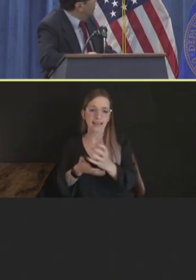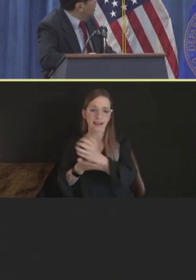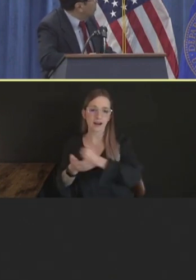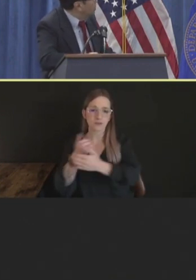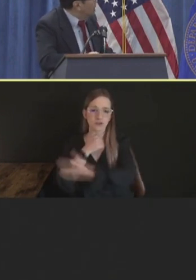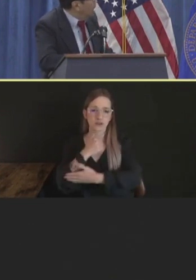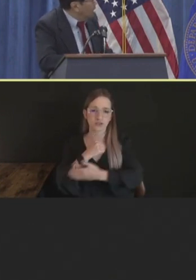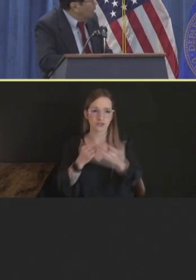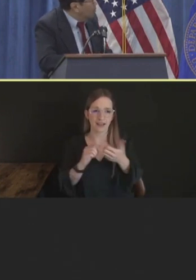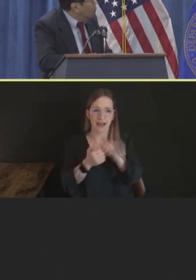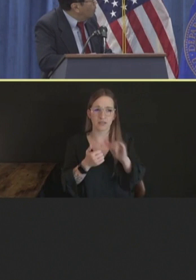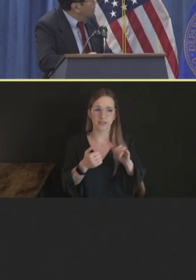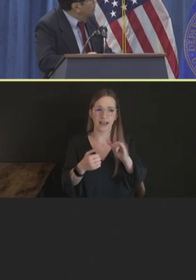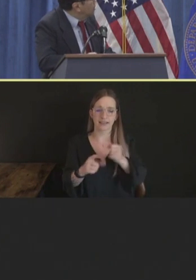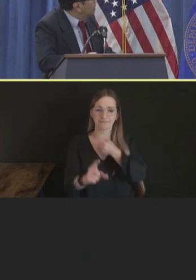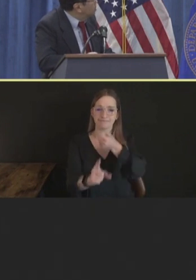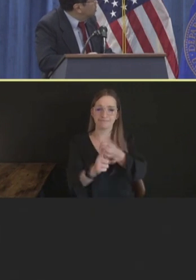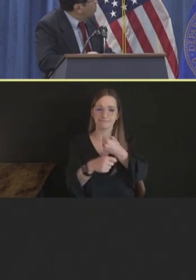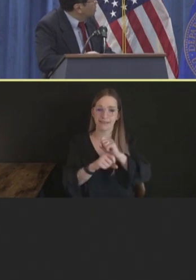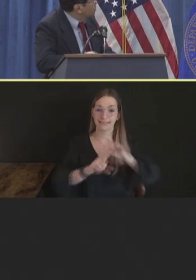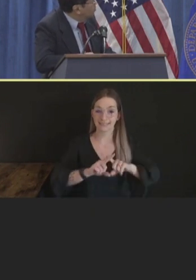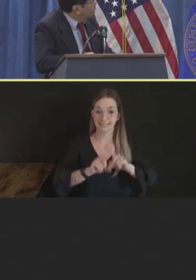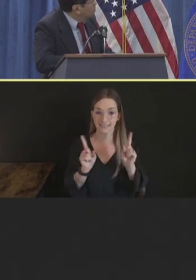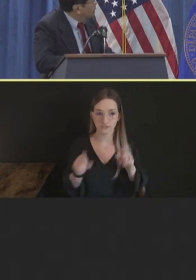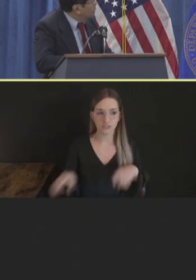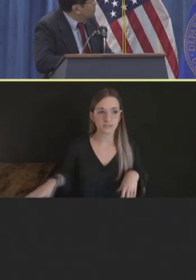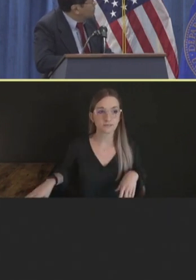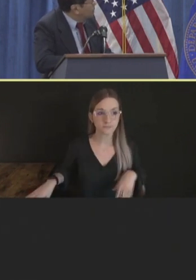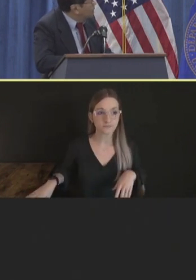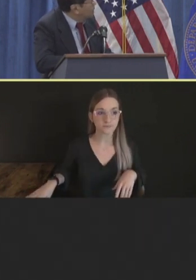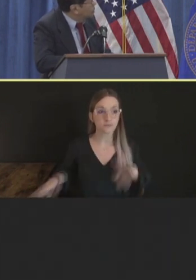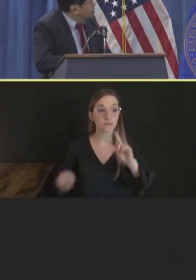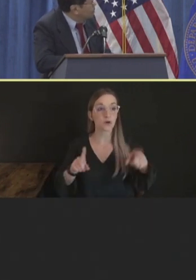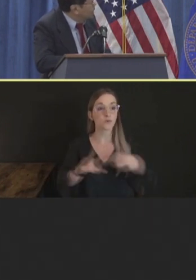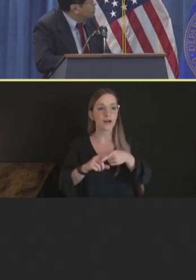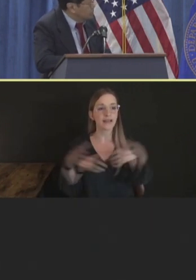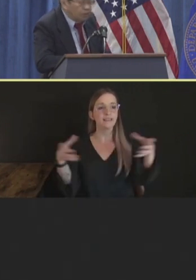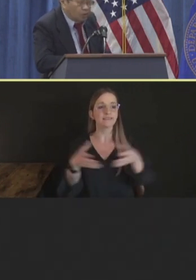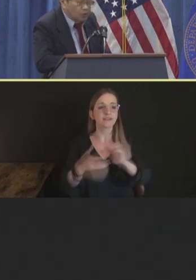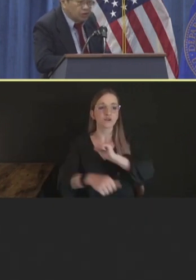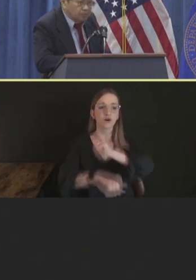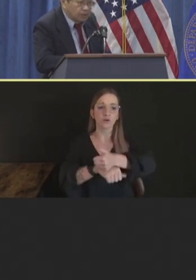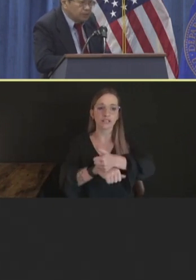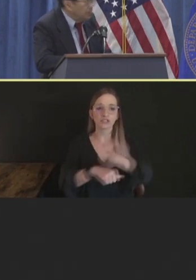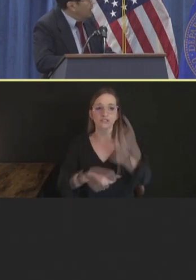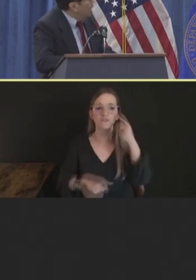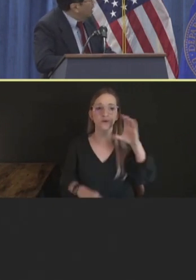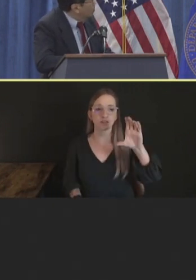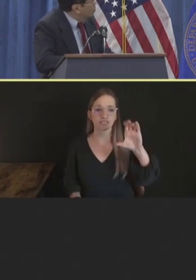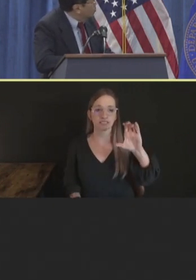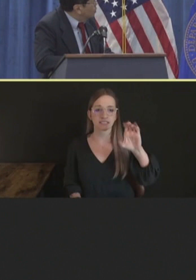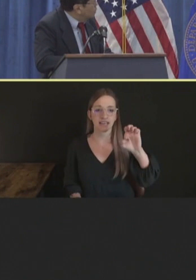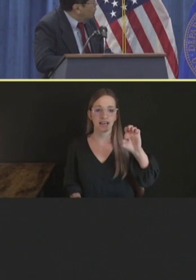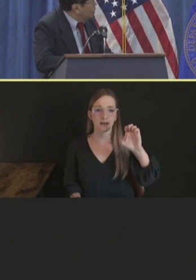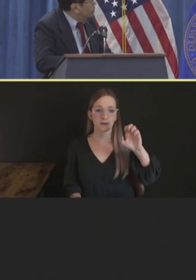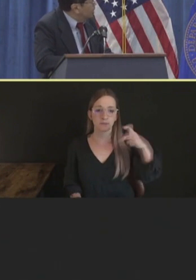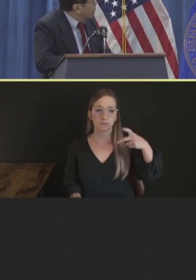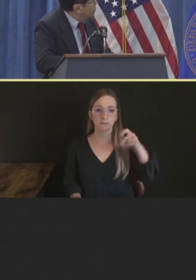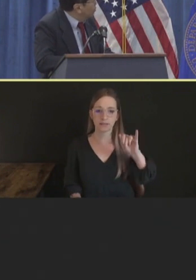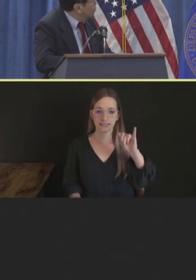Now when the Coalition for Epidemic Preparedness Innovation, or CEPI, was started a few years